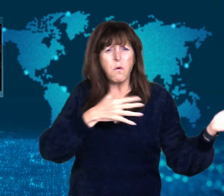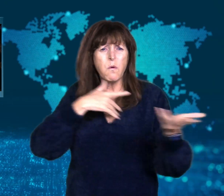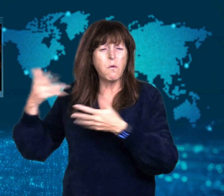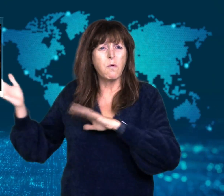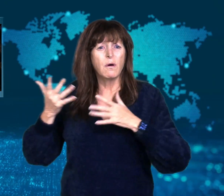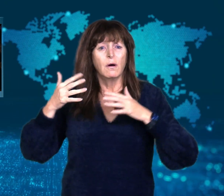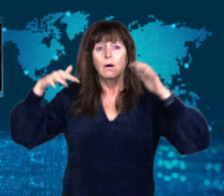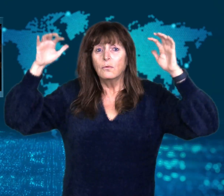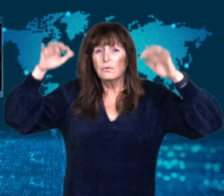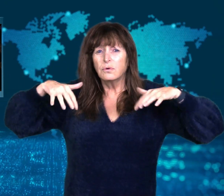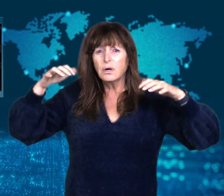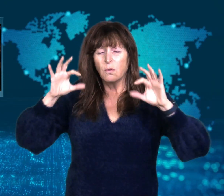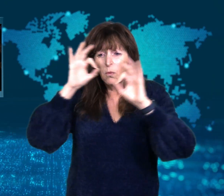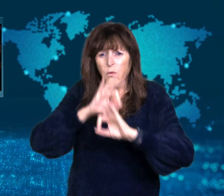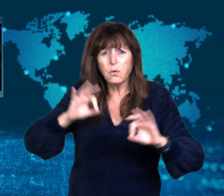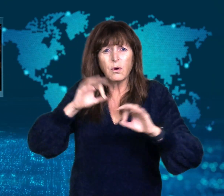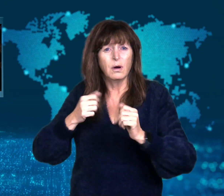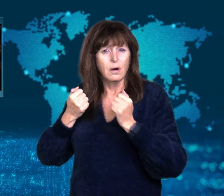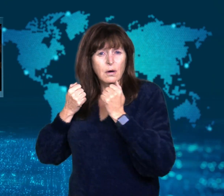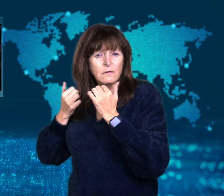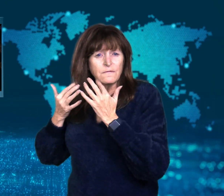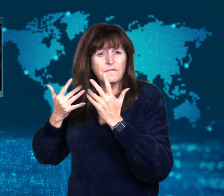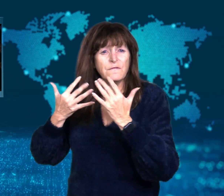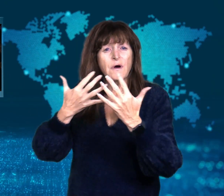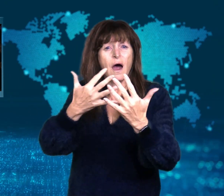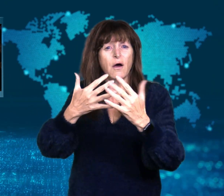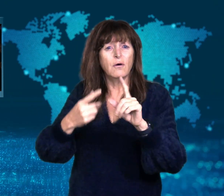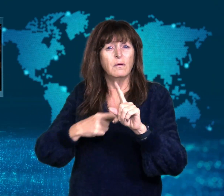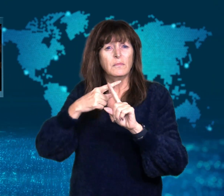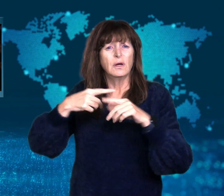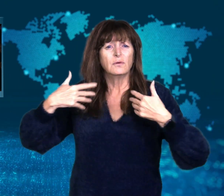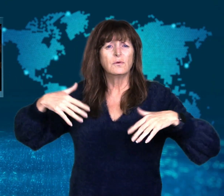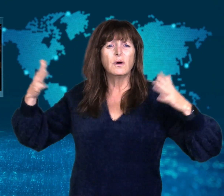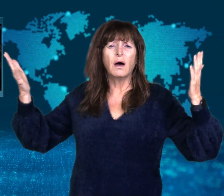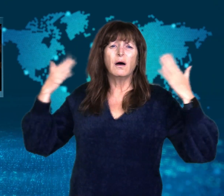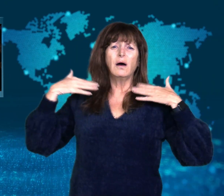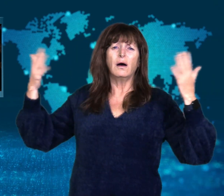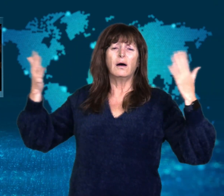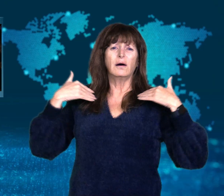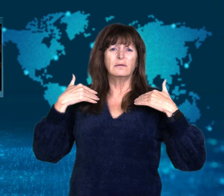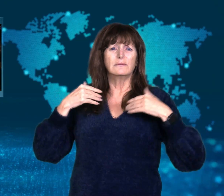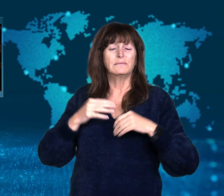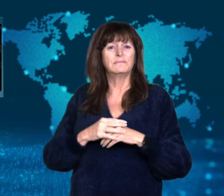Brazil, the largest global sugar producer,